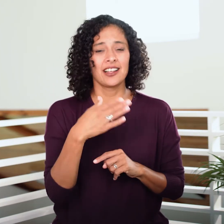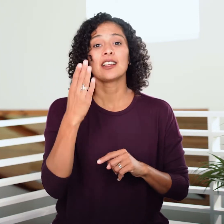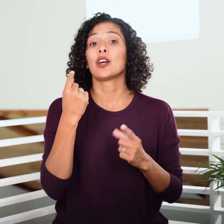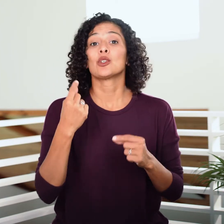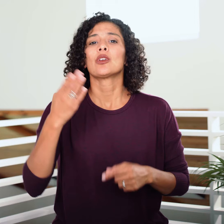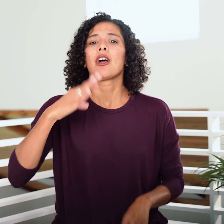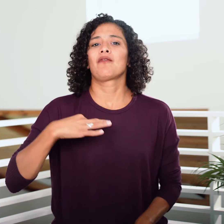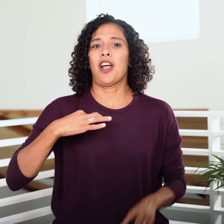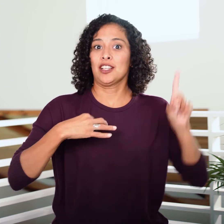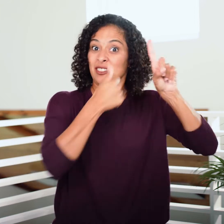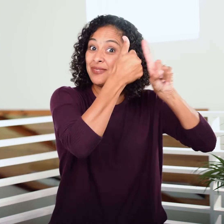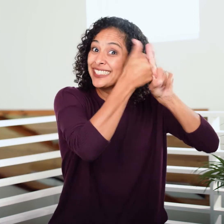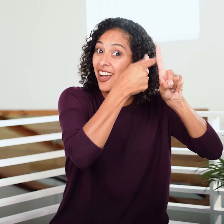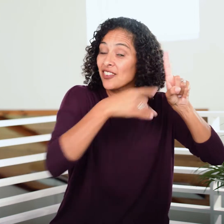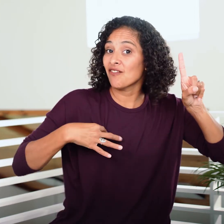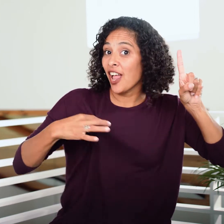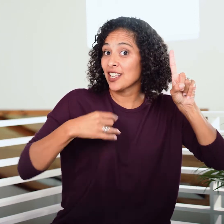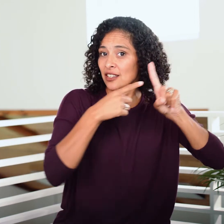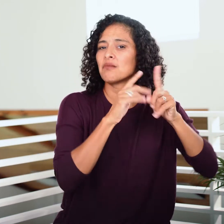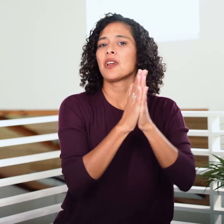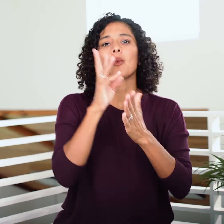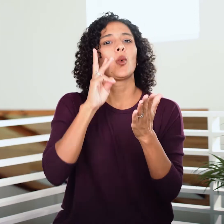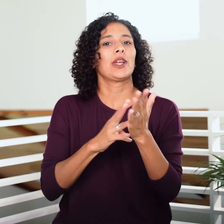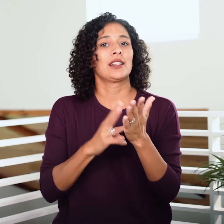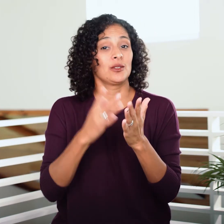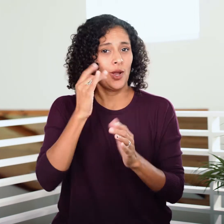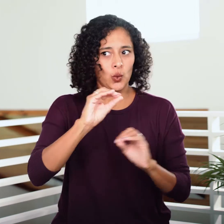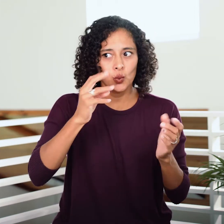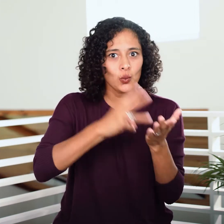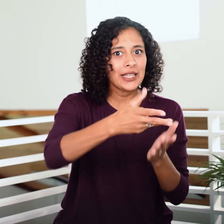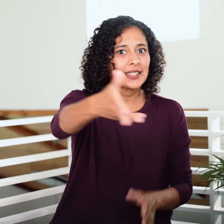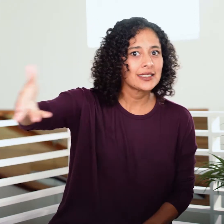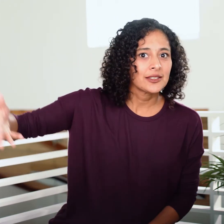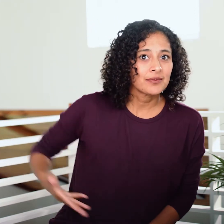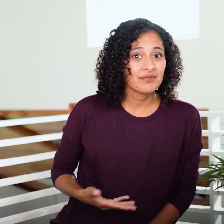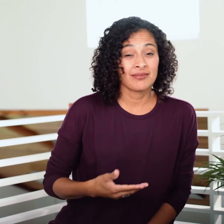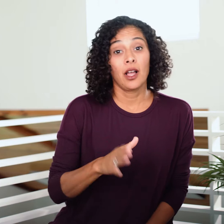God volunteers to testify as a witness since there are no other witnesses.